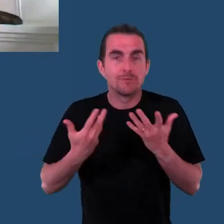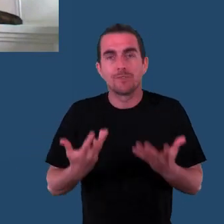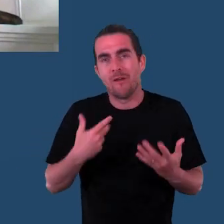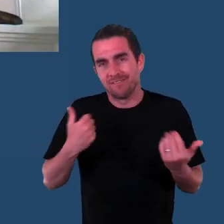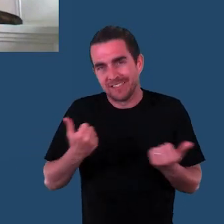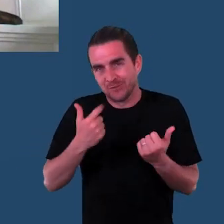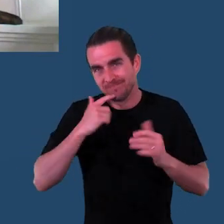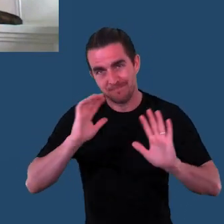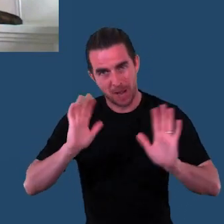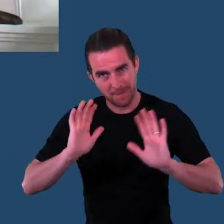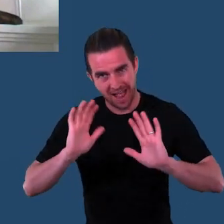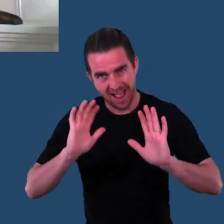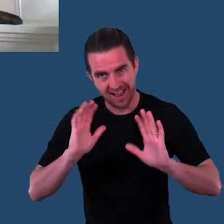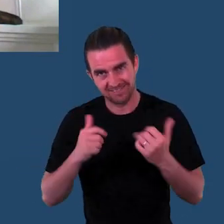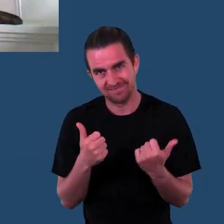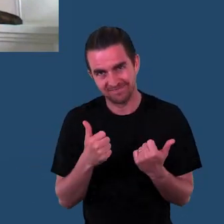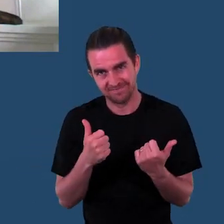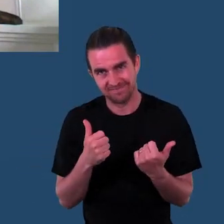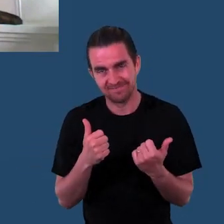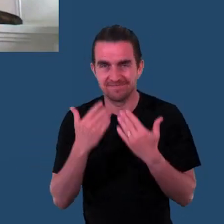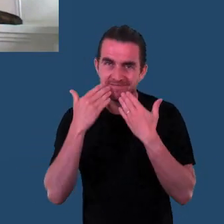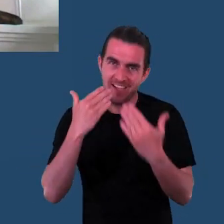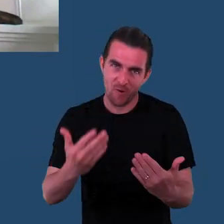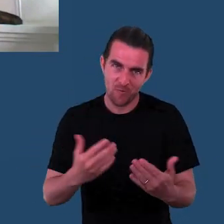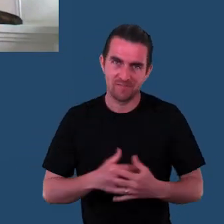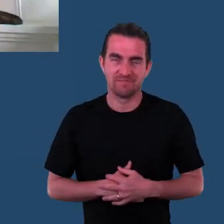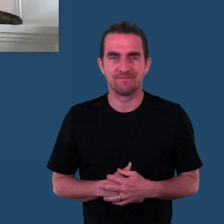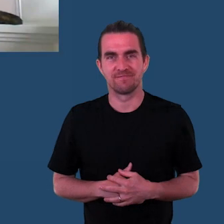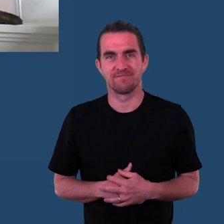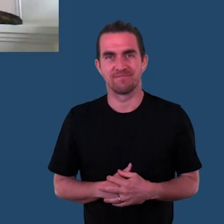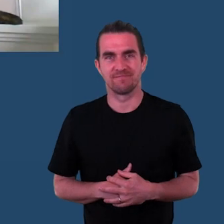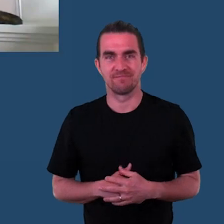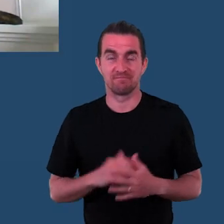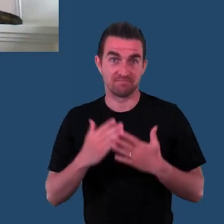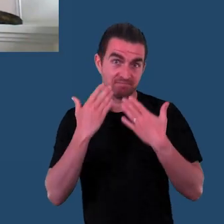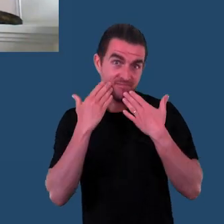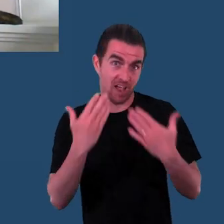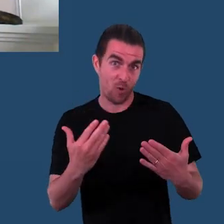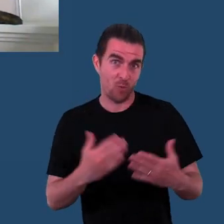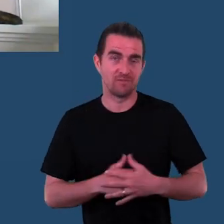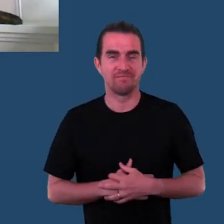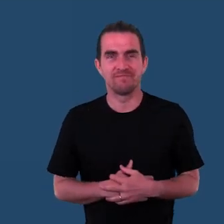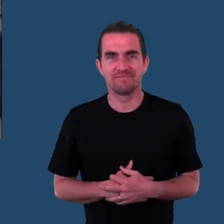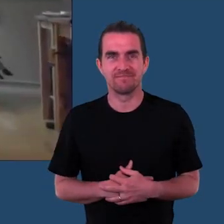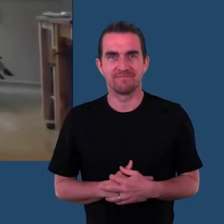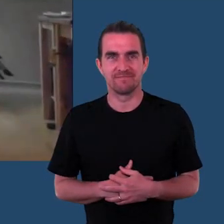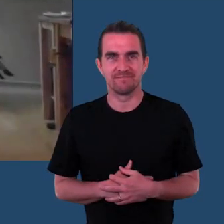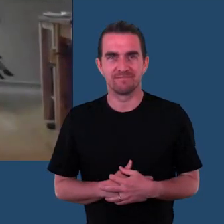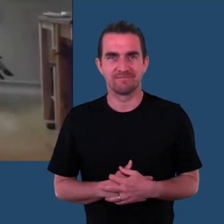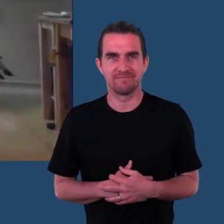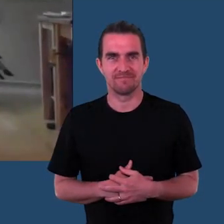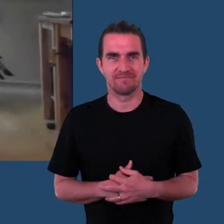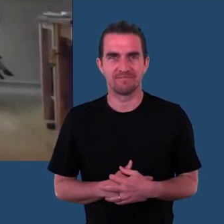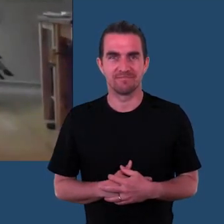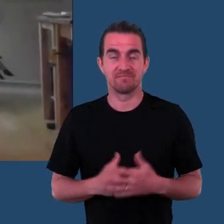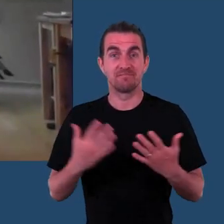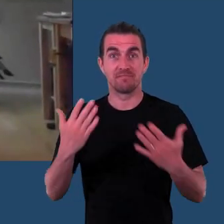but we will say goodbye to you for now. Thank you again. Thank you very much.